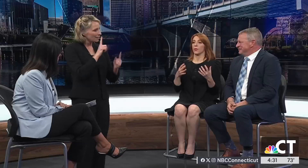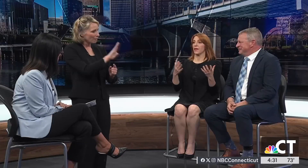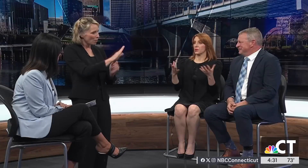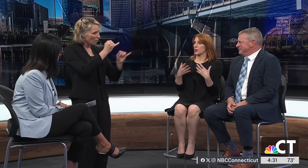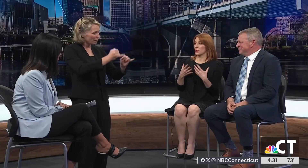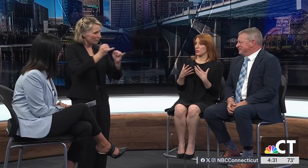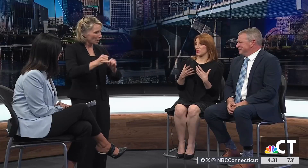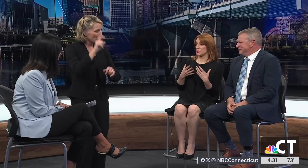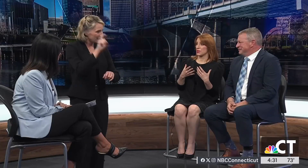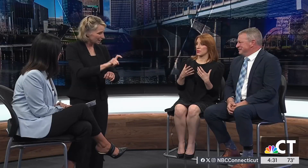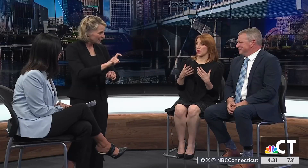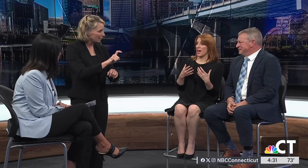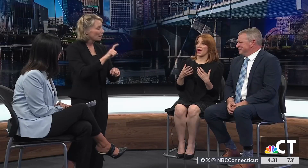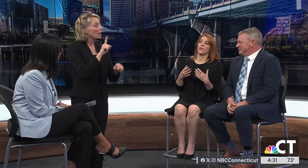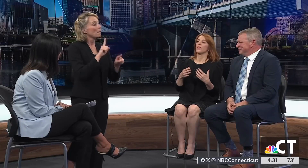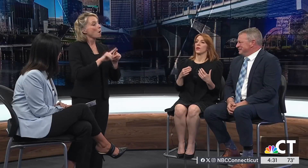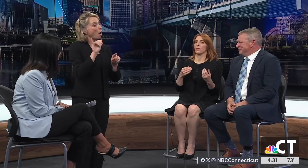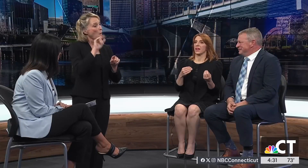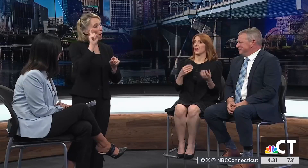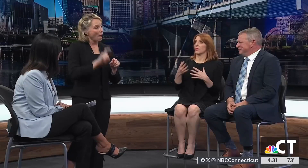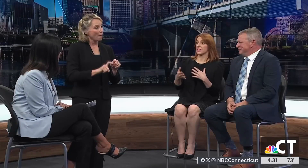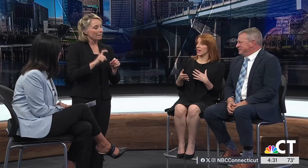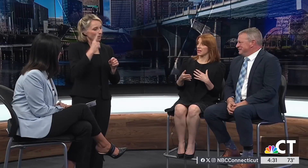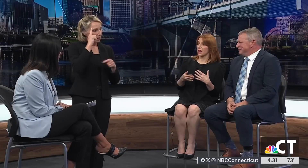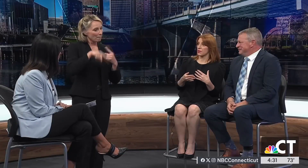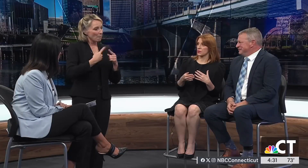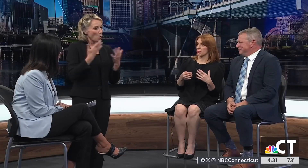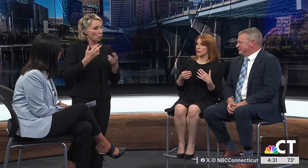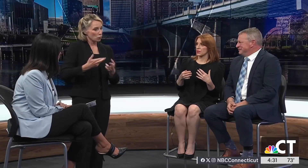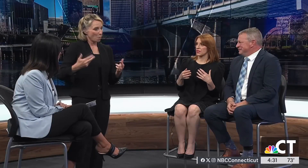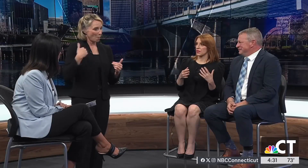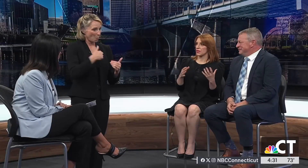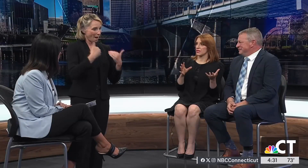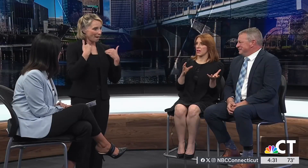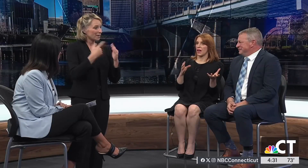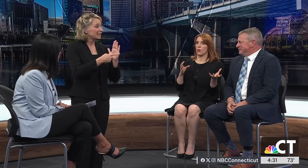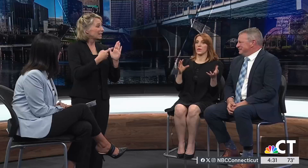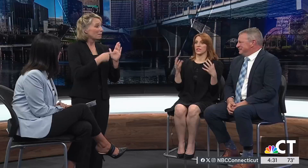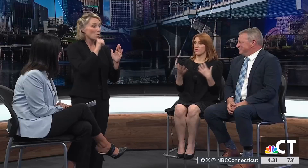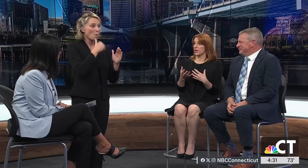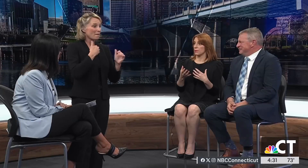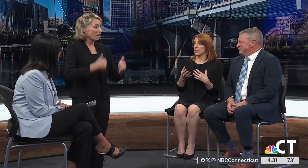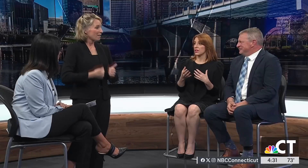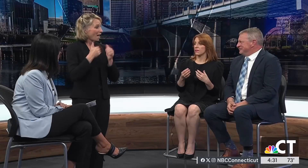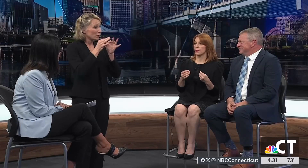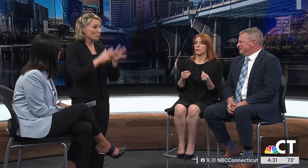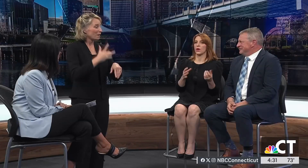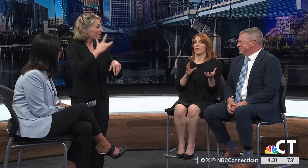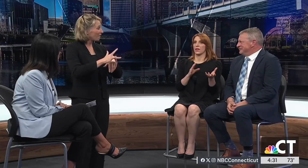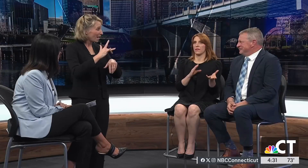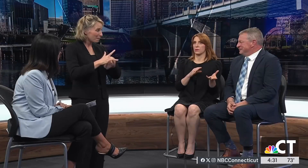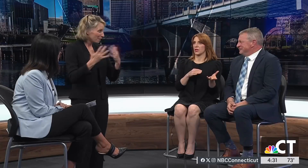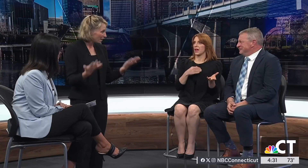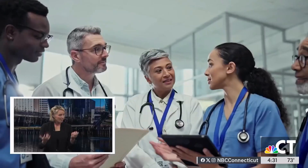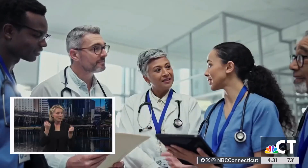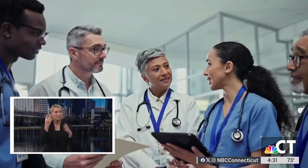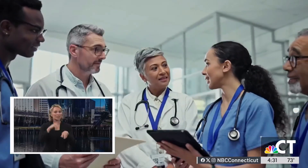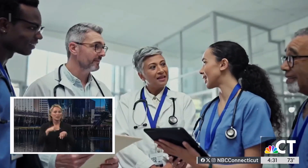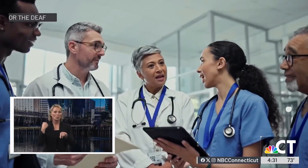accommodate each patient and take in their individual needs. But we have to work with the